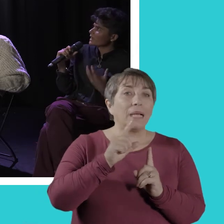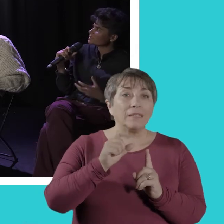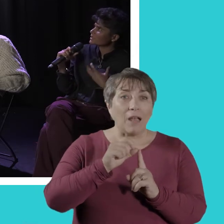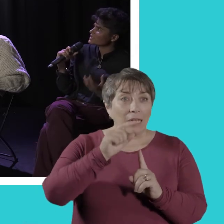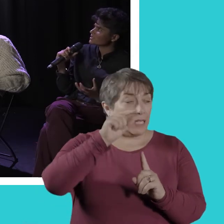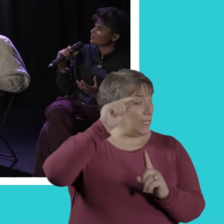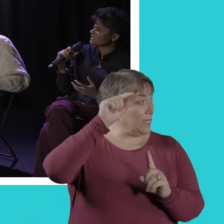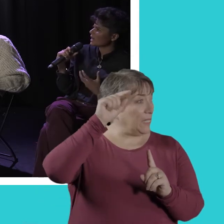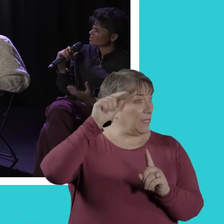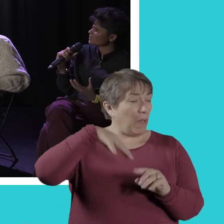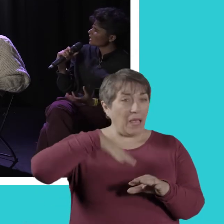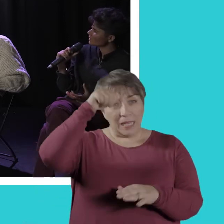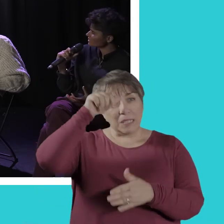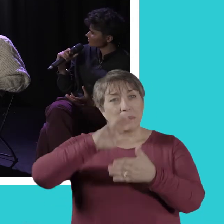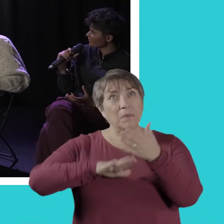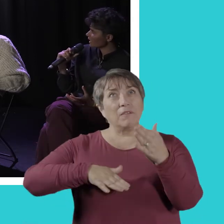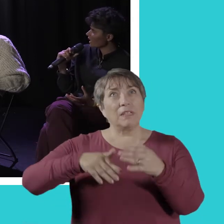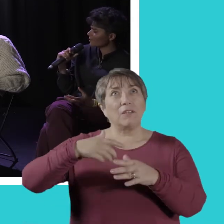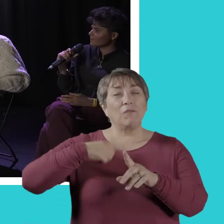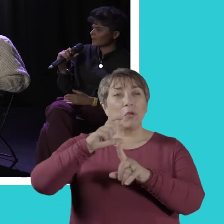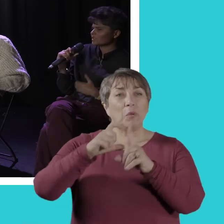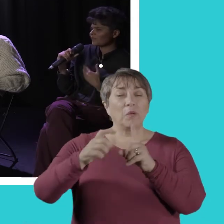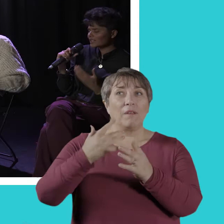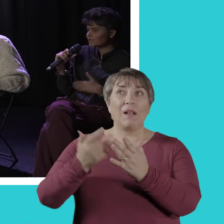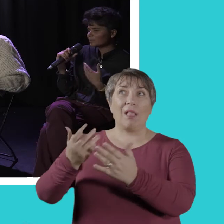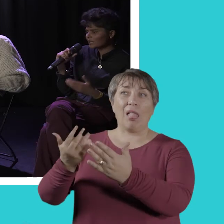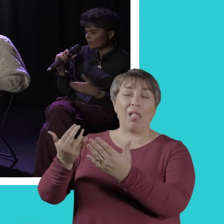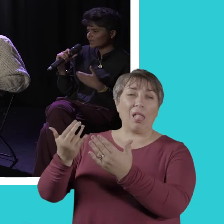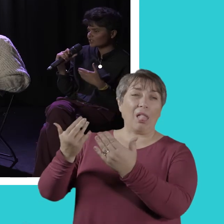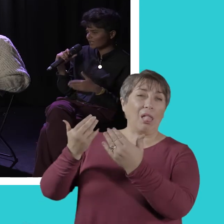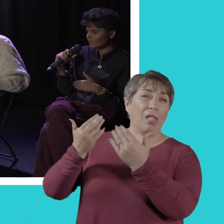my experiences of community were at times quite oppressive. So I've had to really be on my journey